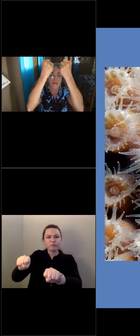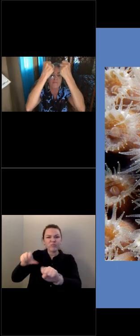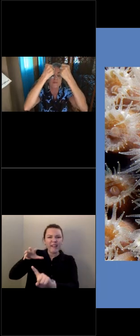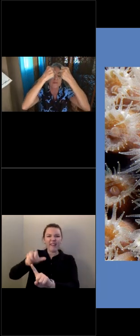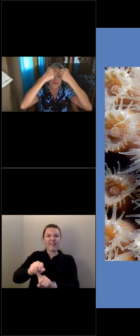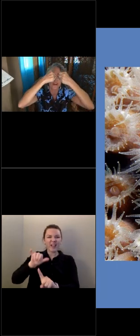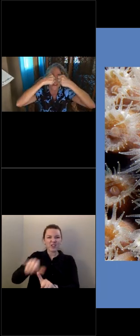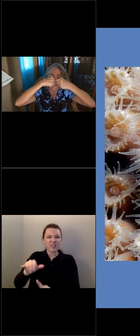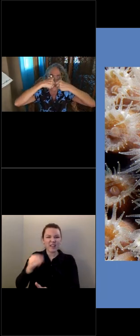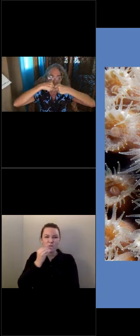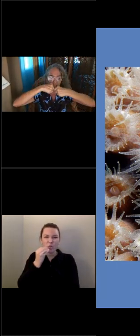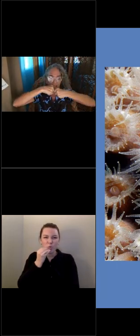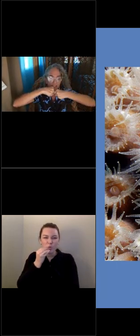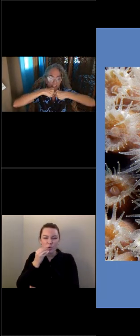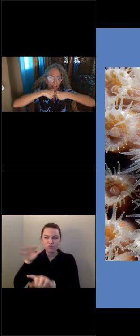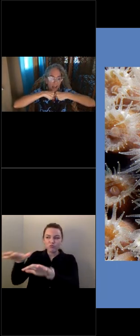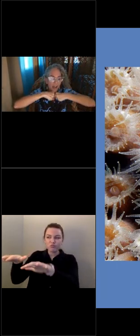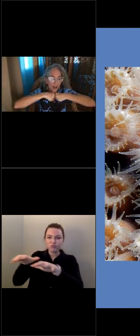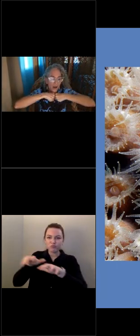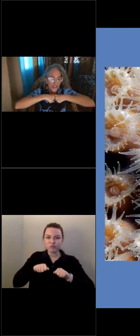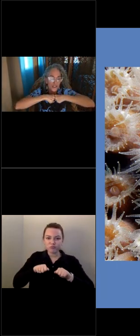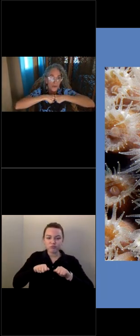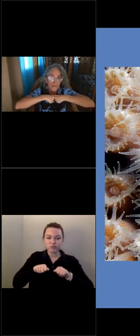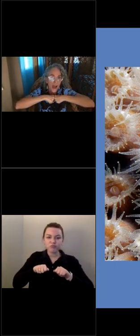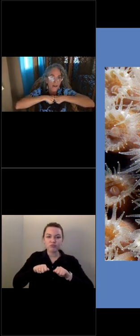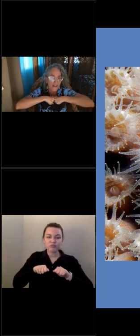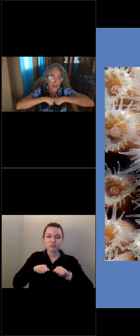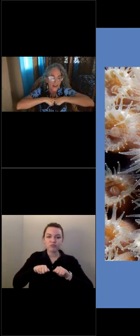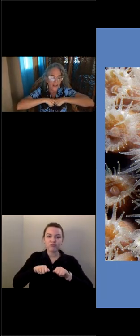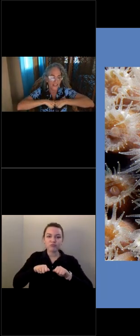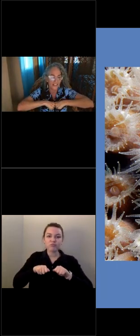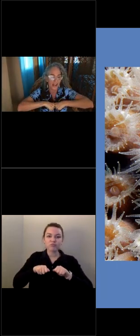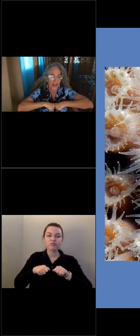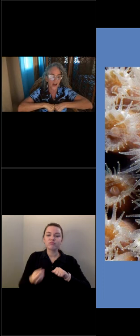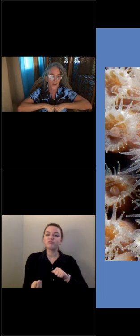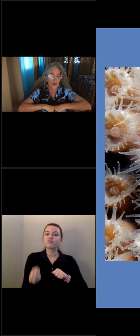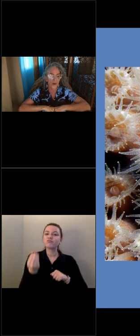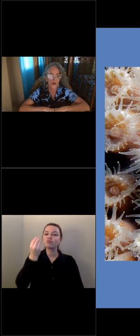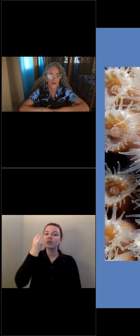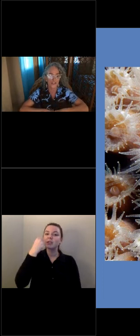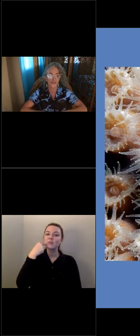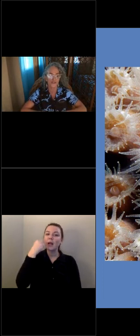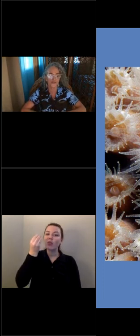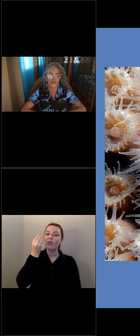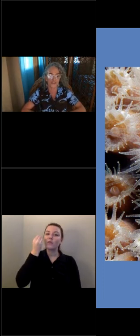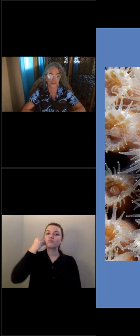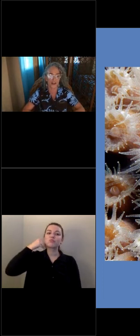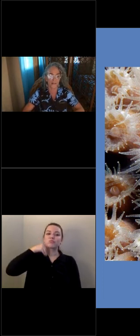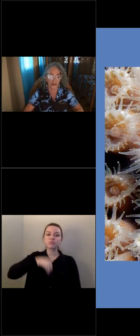and bring that plankton down into your mouth and down into your stomach.